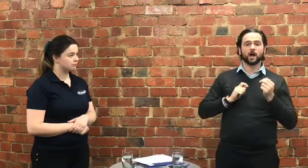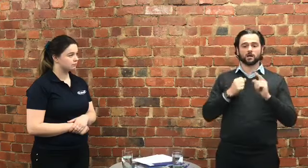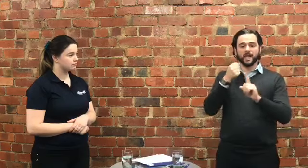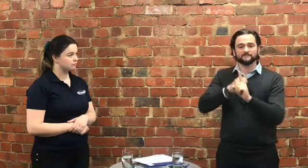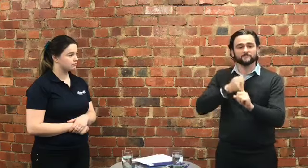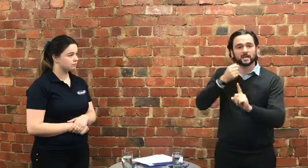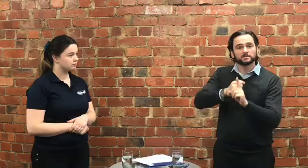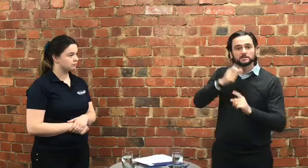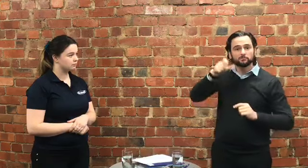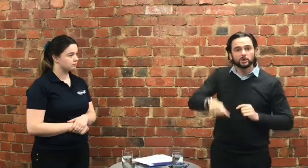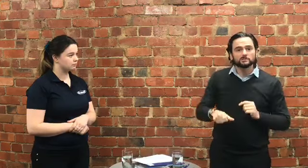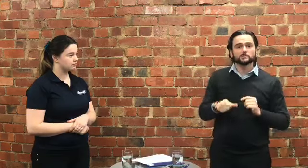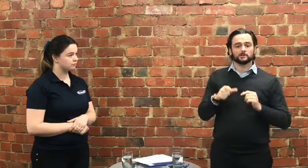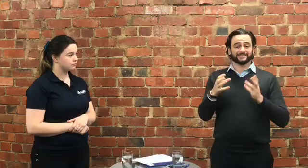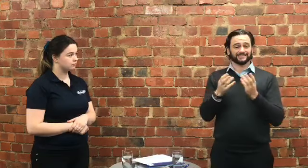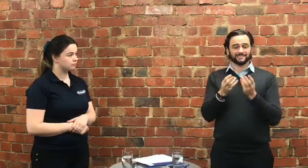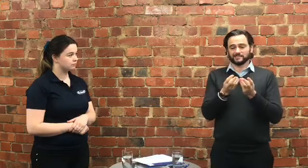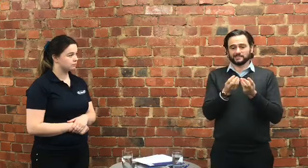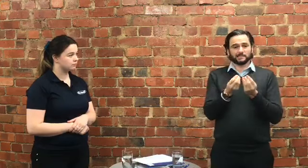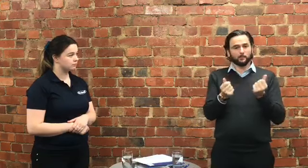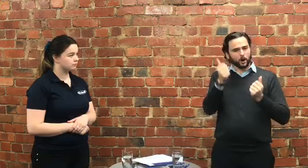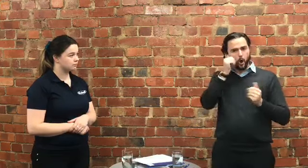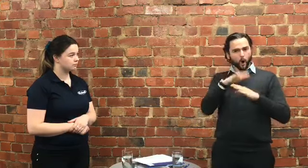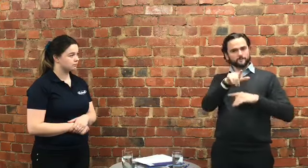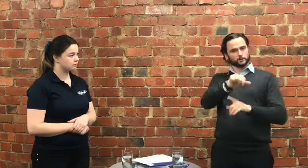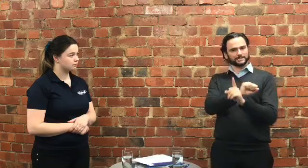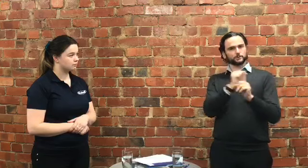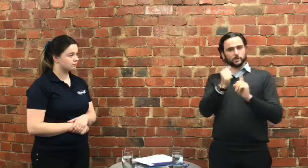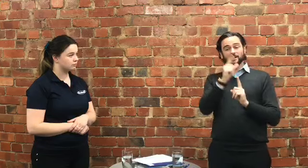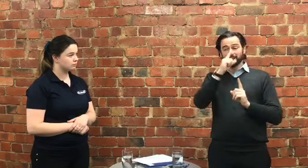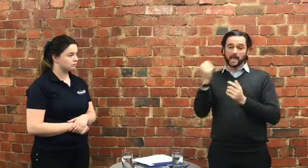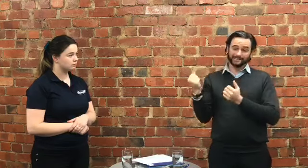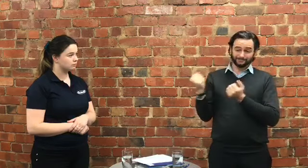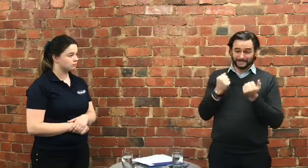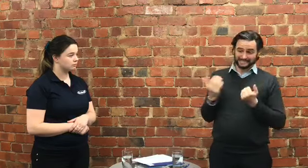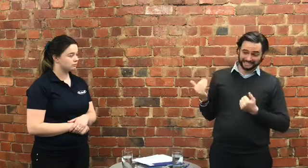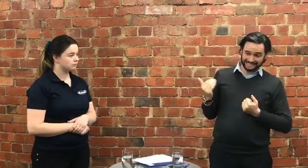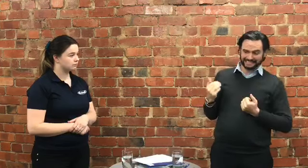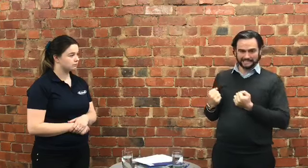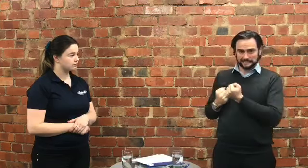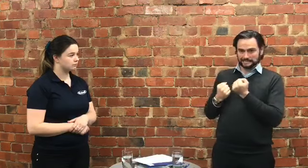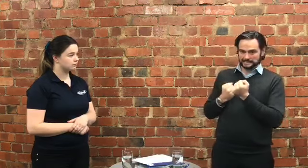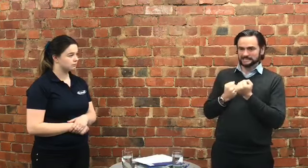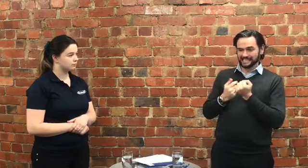could be a family member, an advocate, someone who knows your situation.